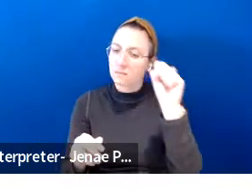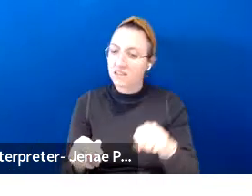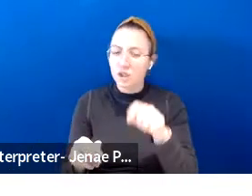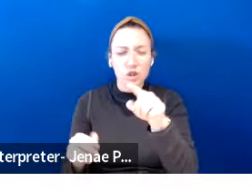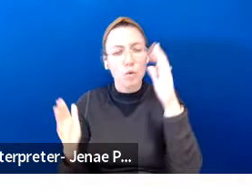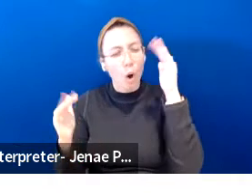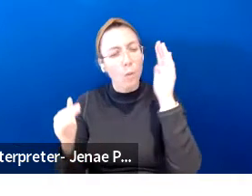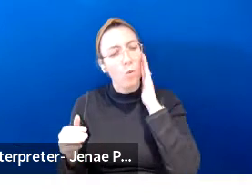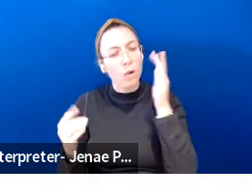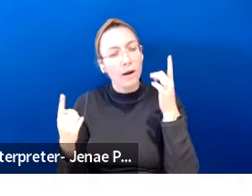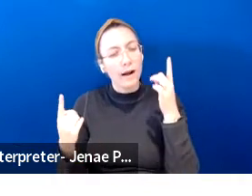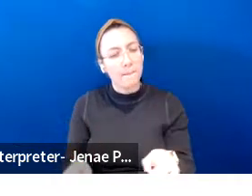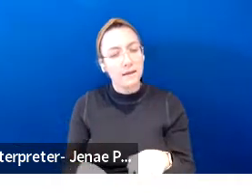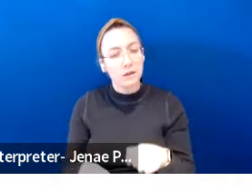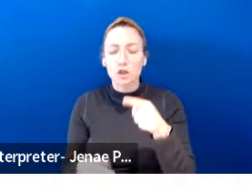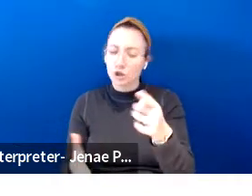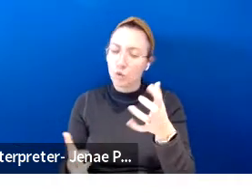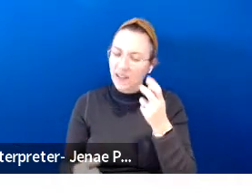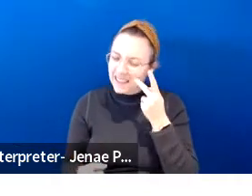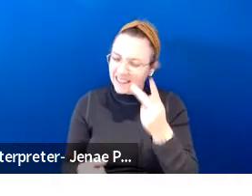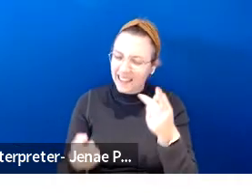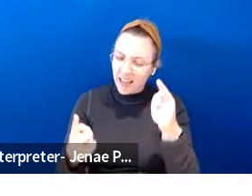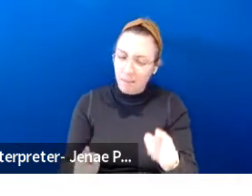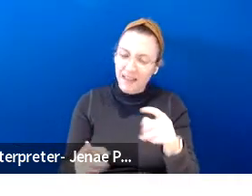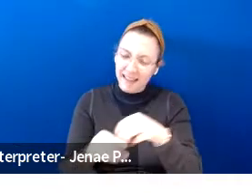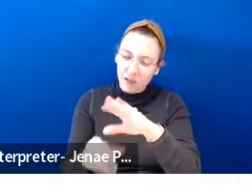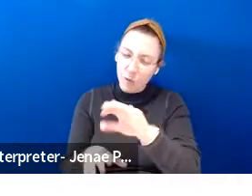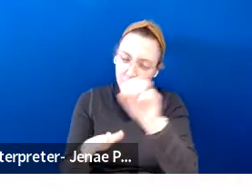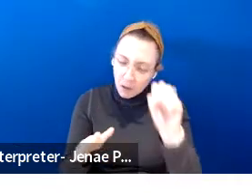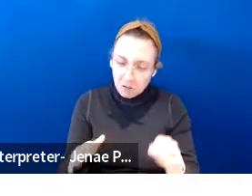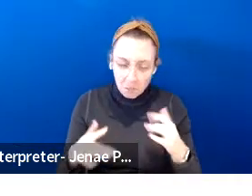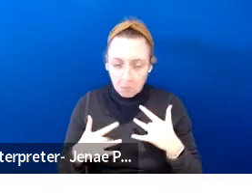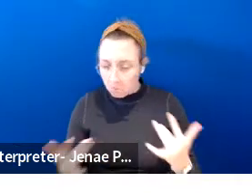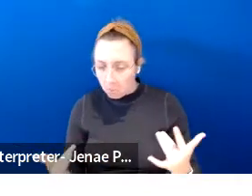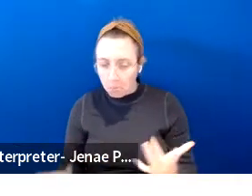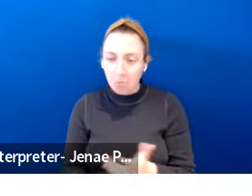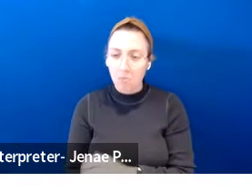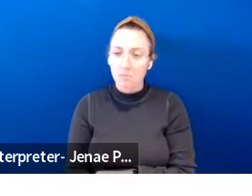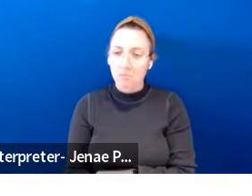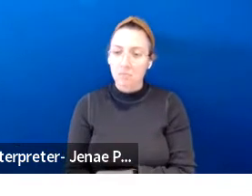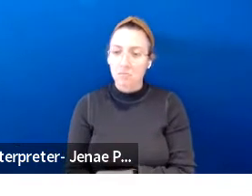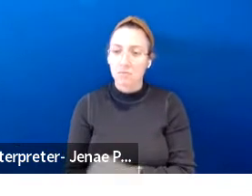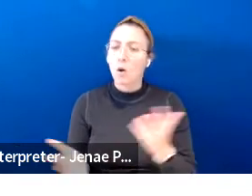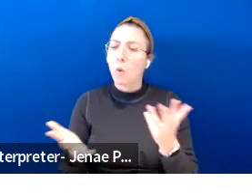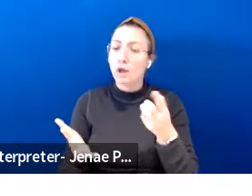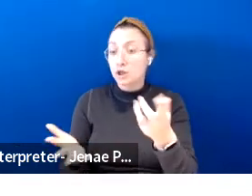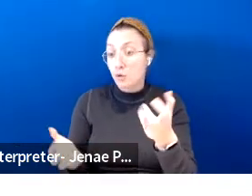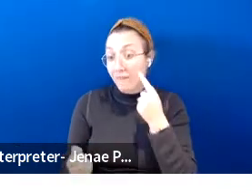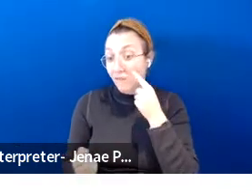What are you wanting to see happen in your semester? What are you wanting for your students in the semester?